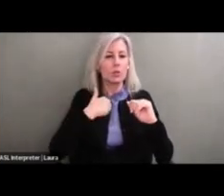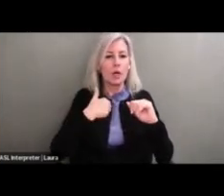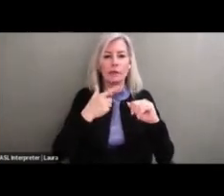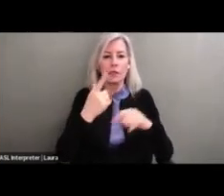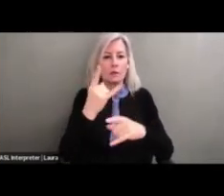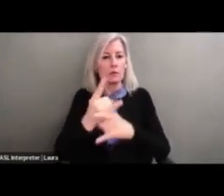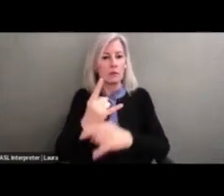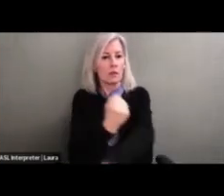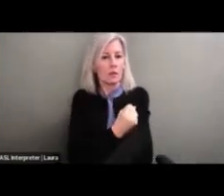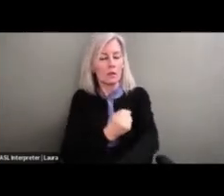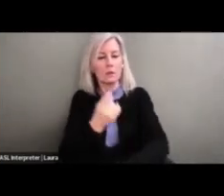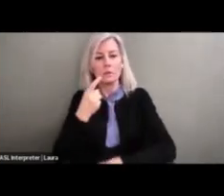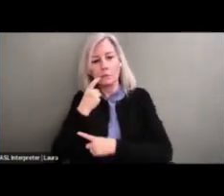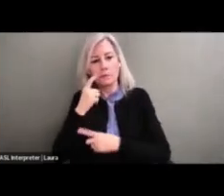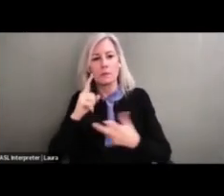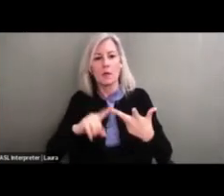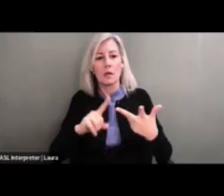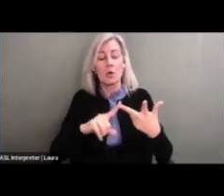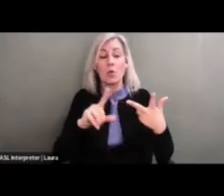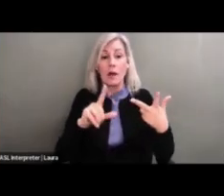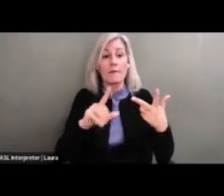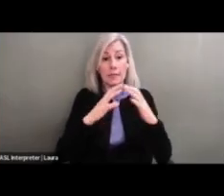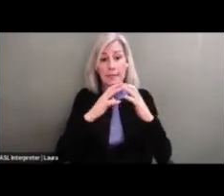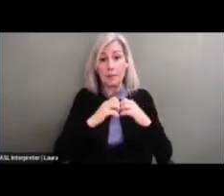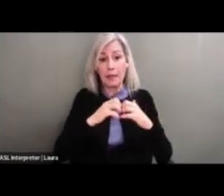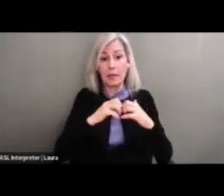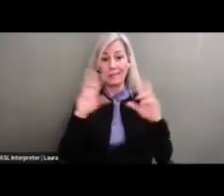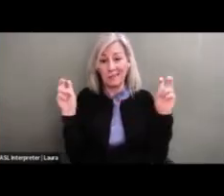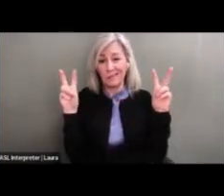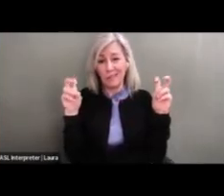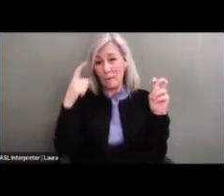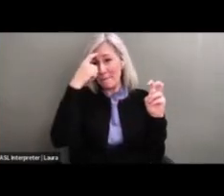If you are blind or meet very strict standards for SSI or SSDI